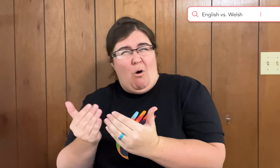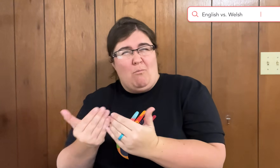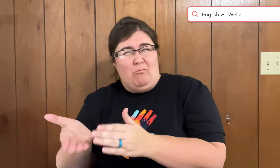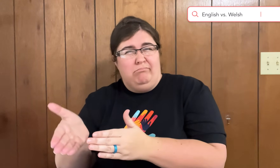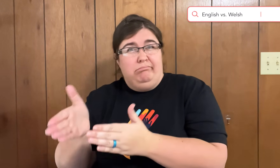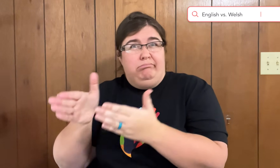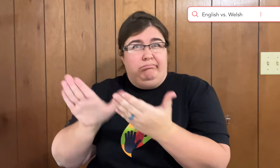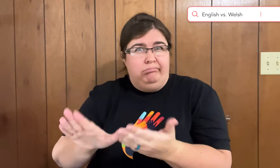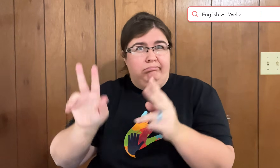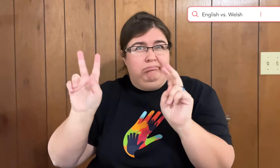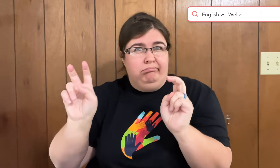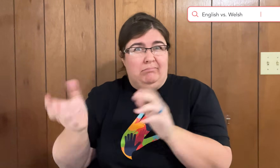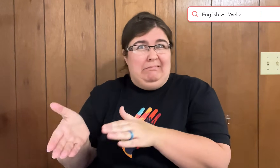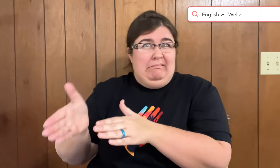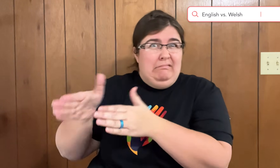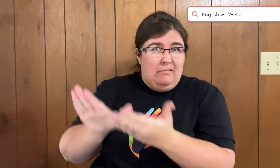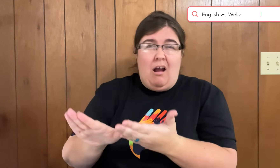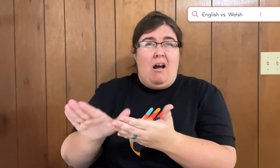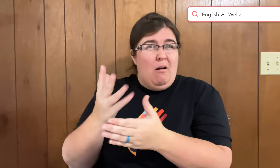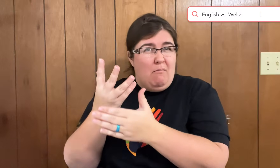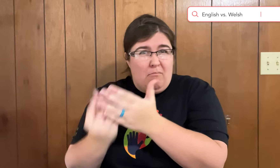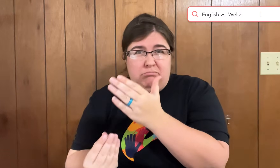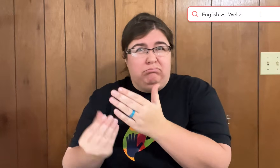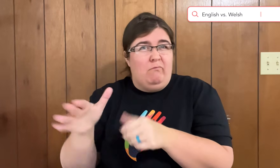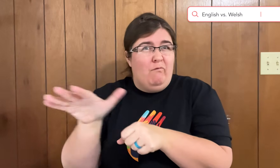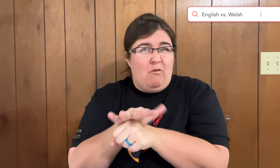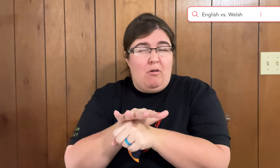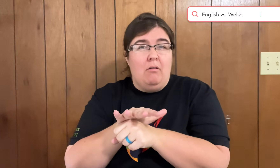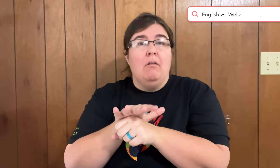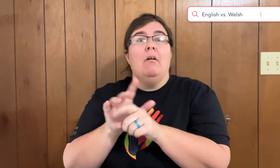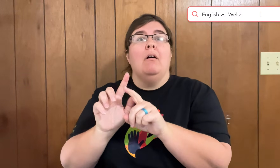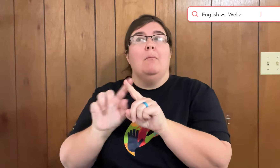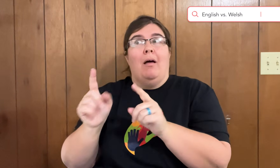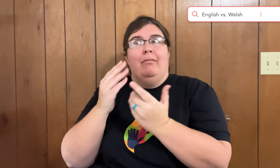was an endangered language as a result and almost became a "dead" language.